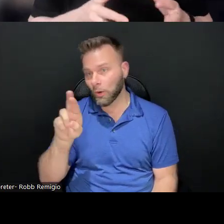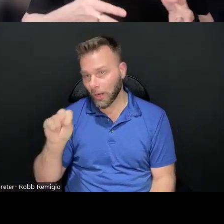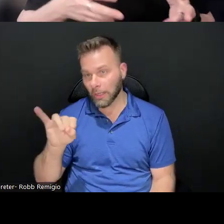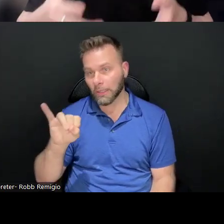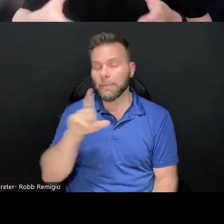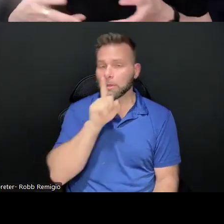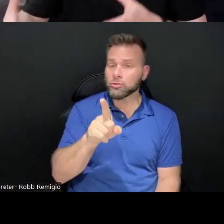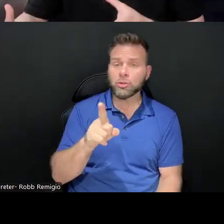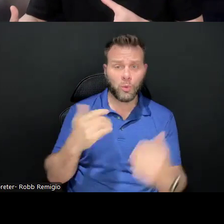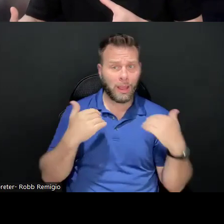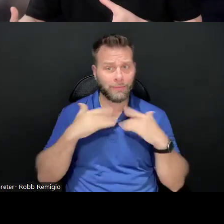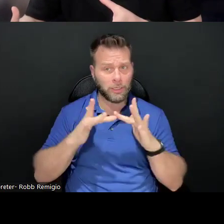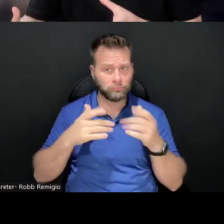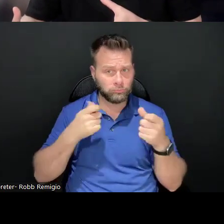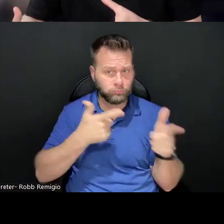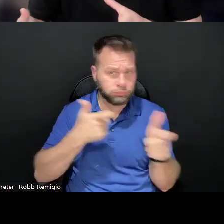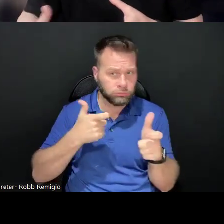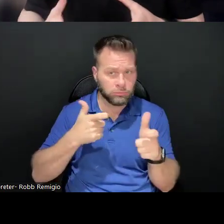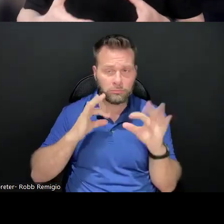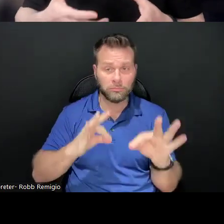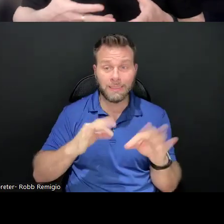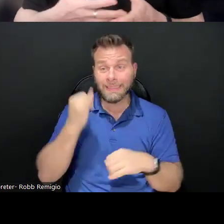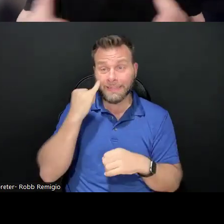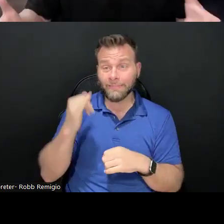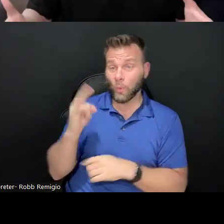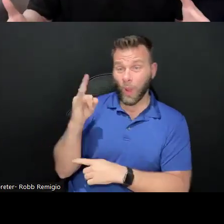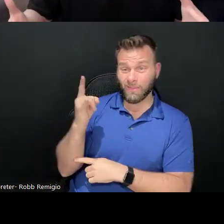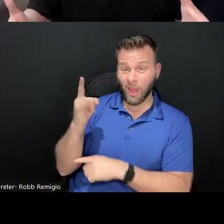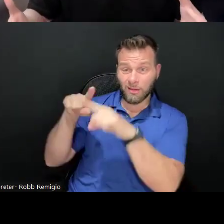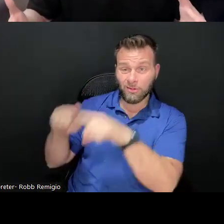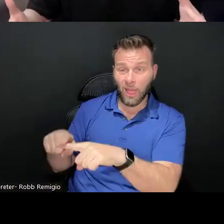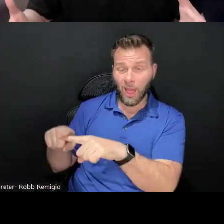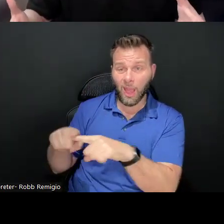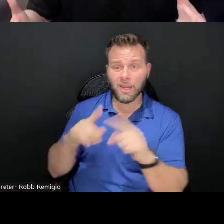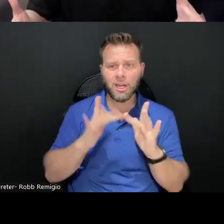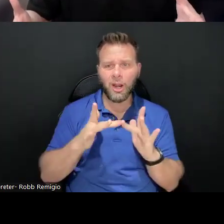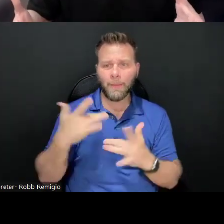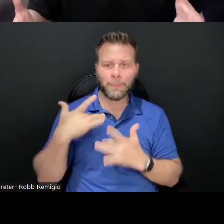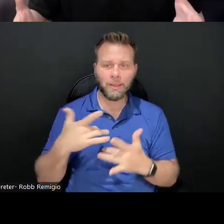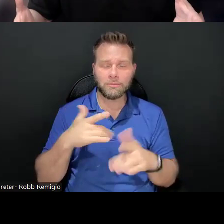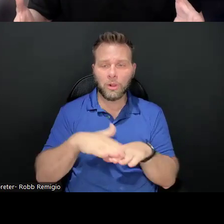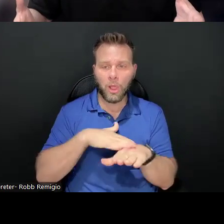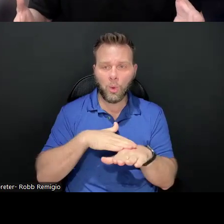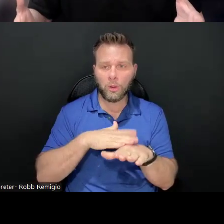fantastic connectivity. If you put them on a public wifi system, the internet speeds